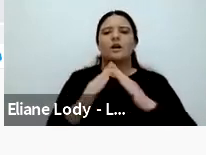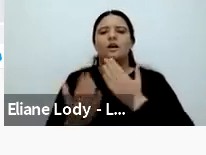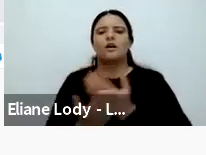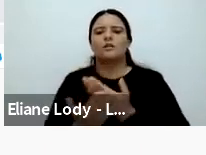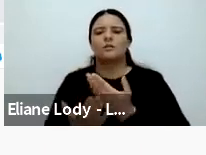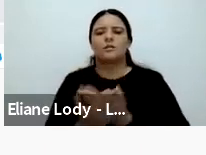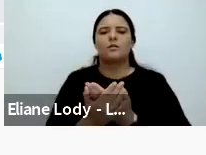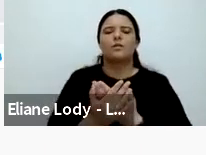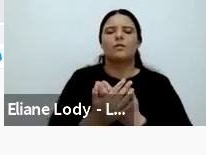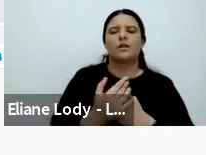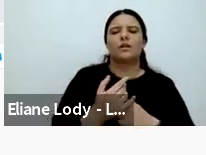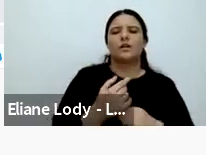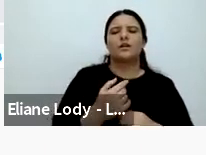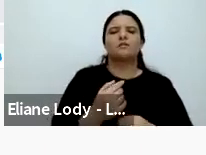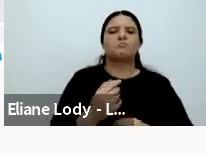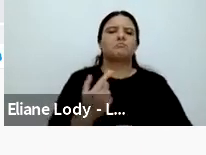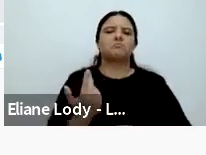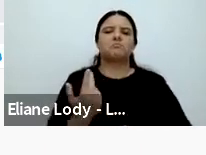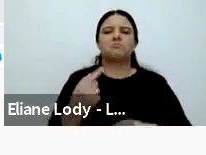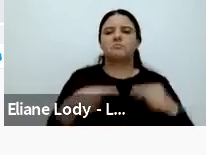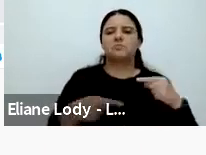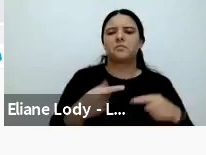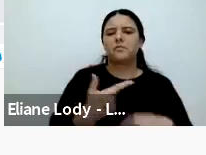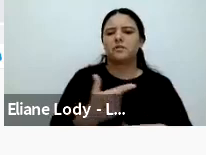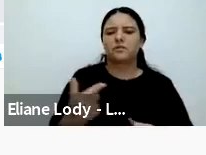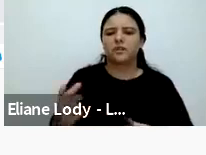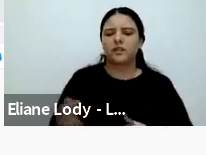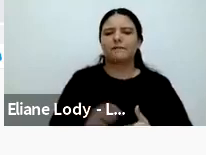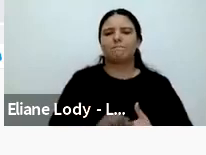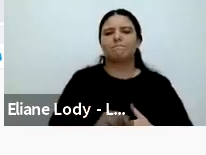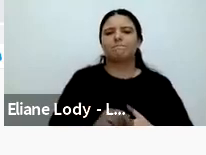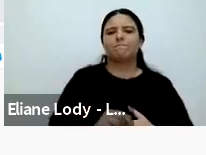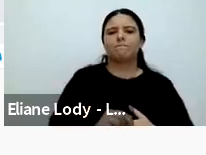point, but ditto ditto ditto.